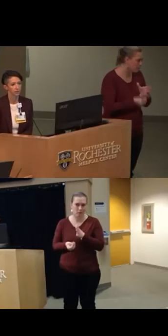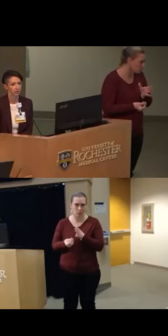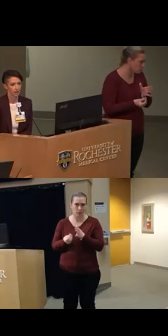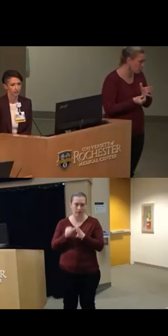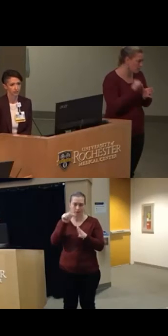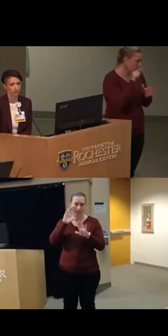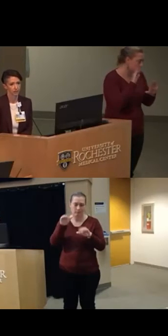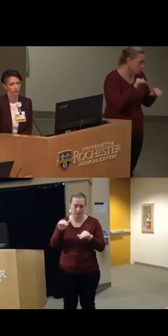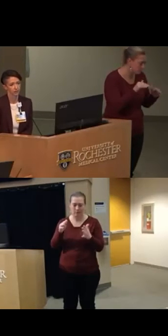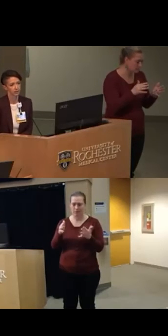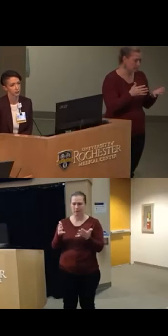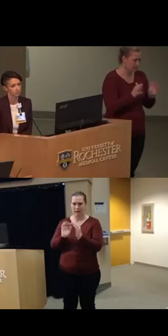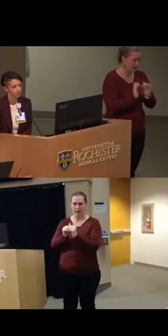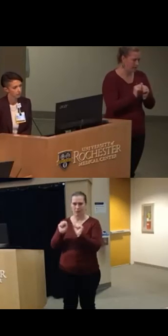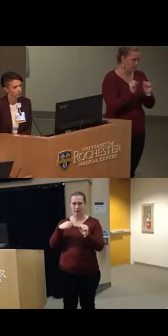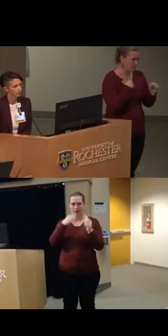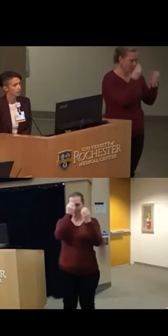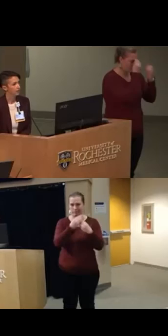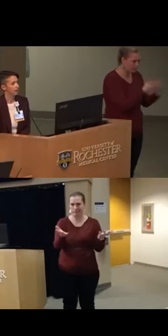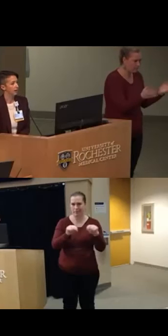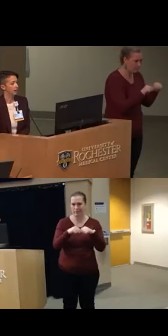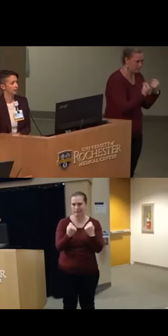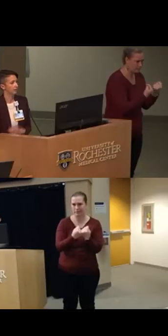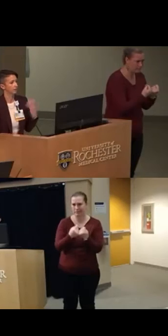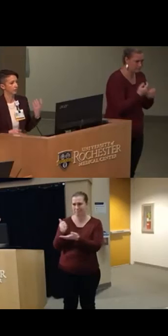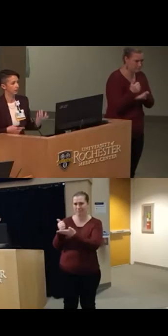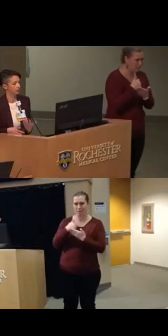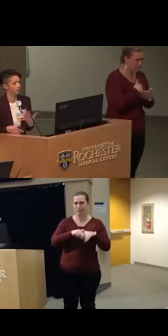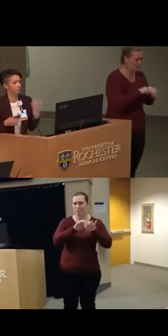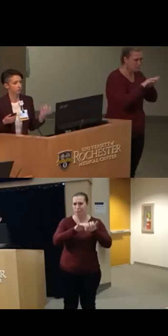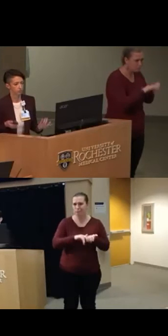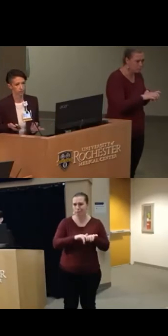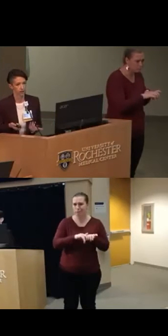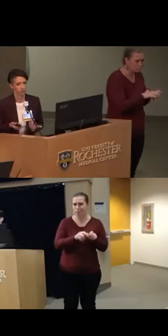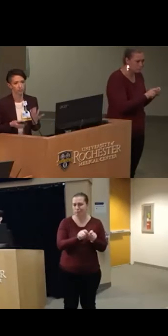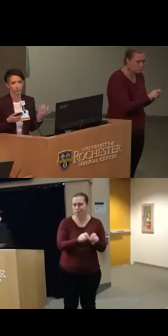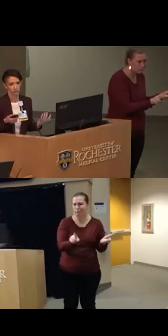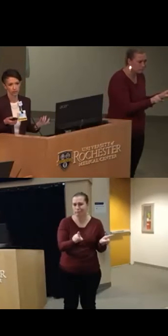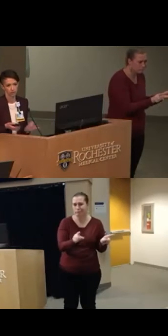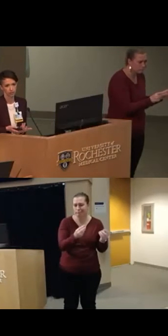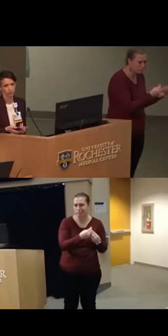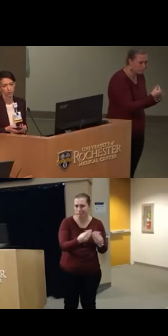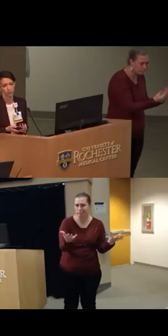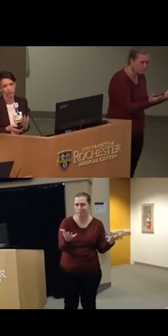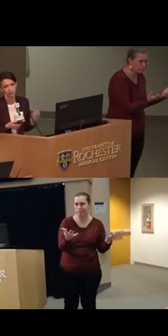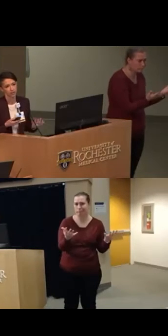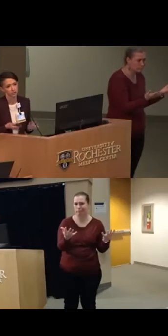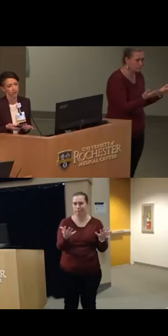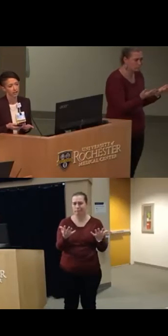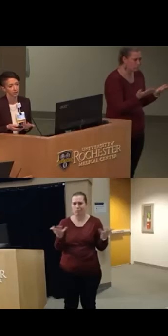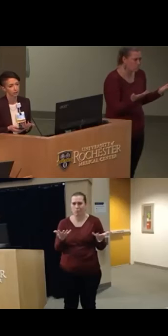help me craft a message to the team that is um you know what what information should I include